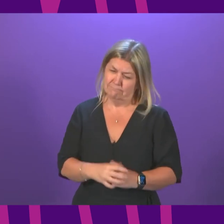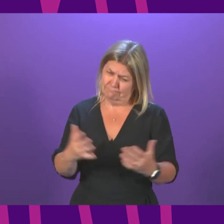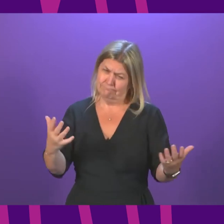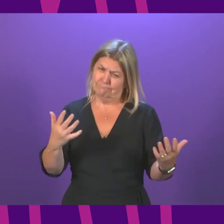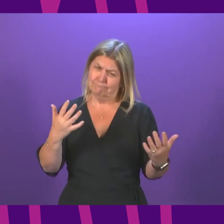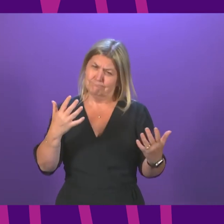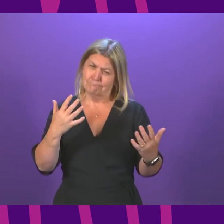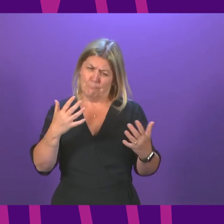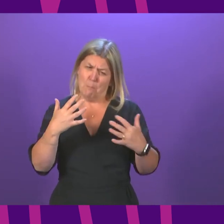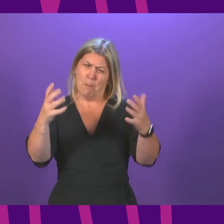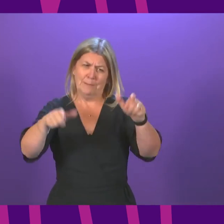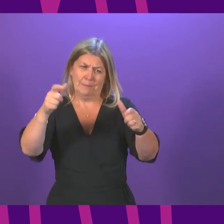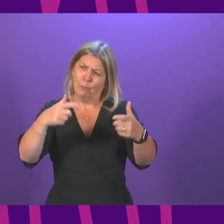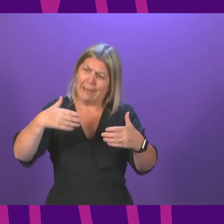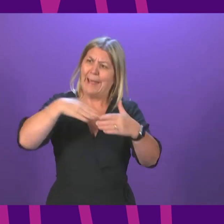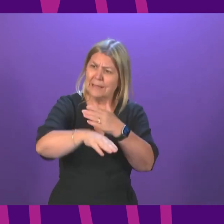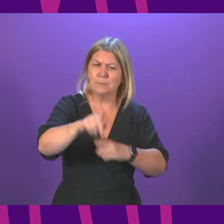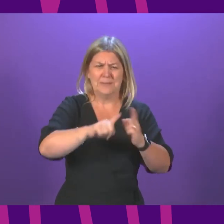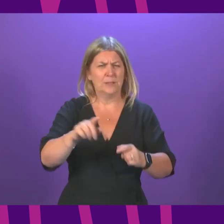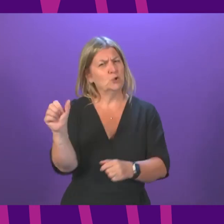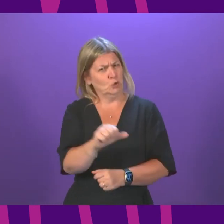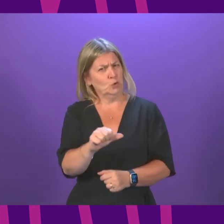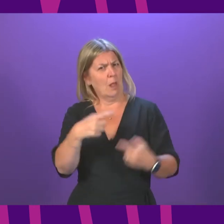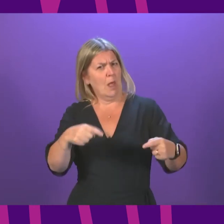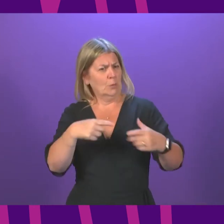particularly as the change will come just months before local authority elections. People